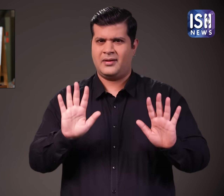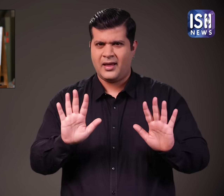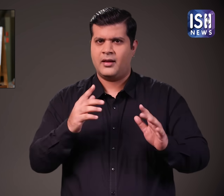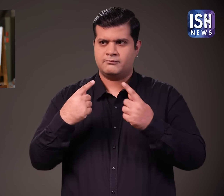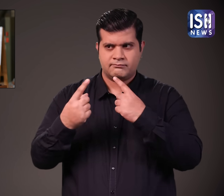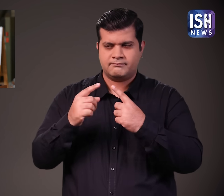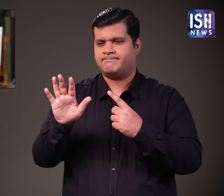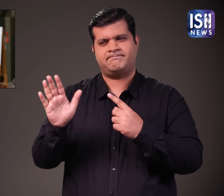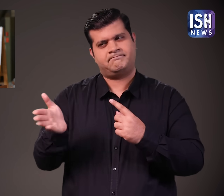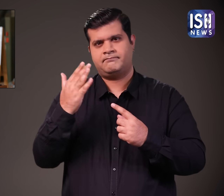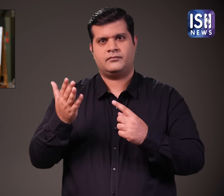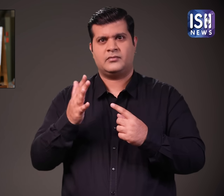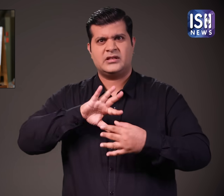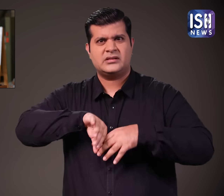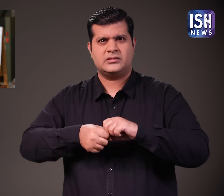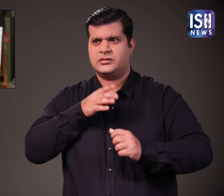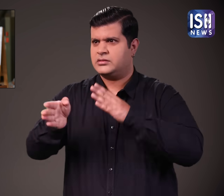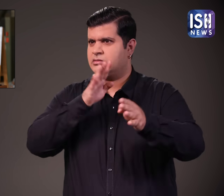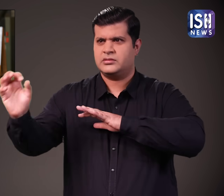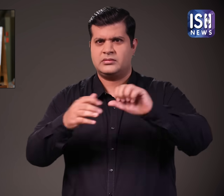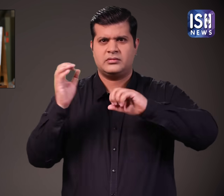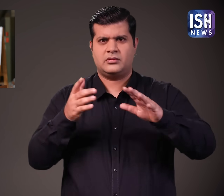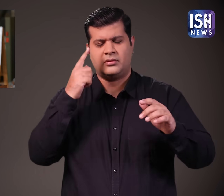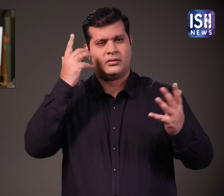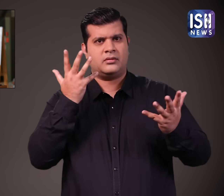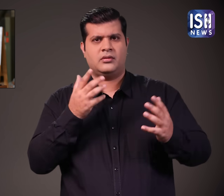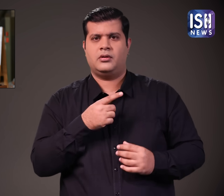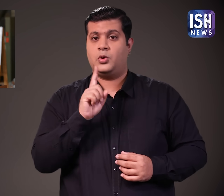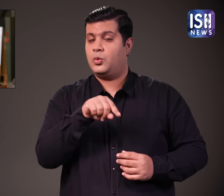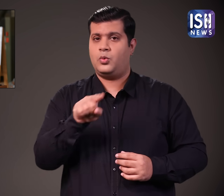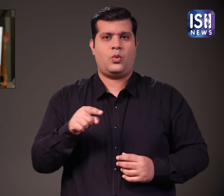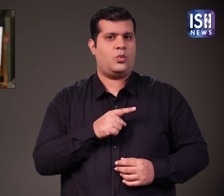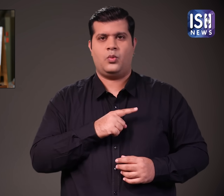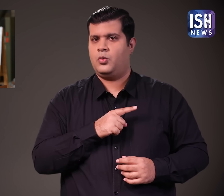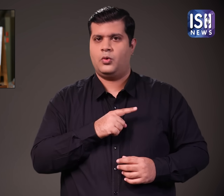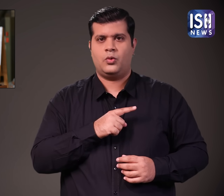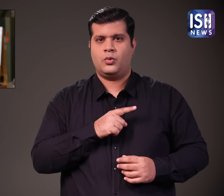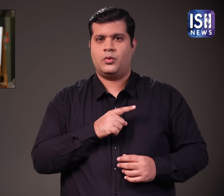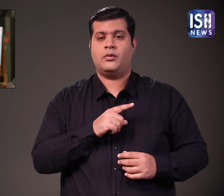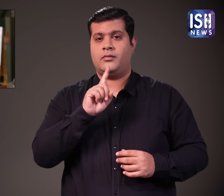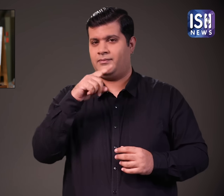The rising case of illegal immigrants should have been dealt peacefully through talks rather than cut-throat apporach and hurting the people. This was wrong!